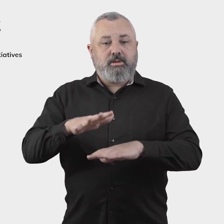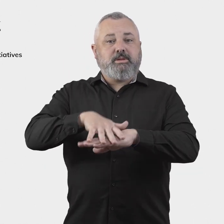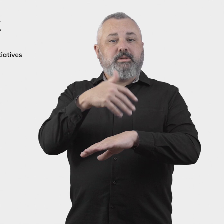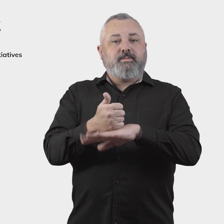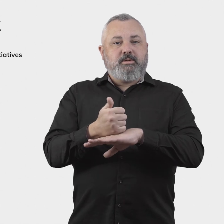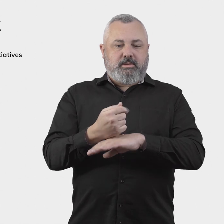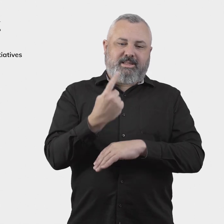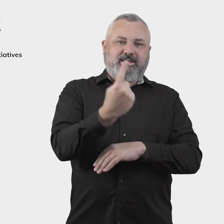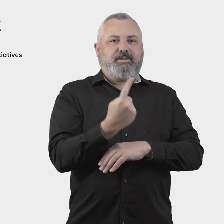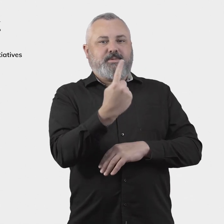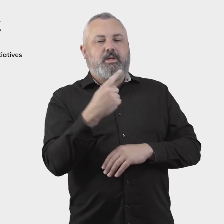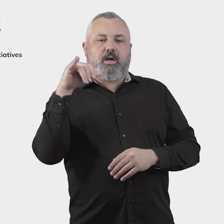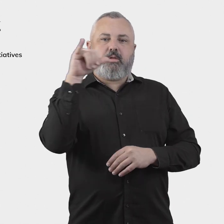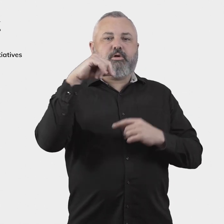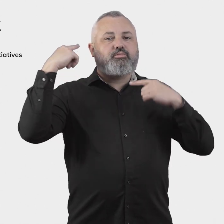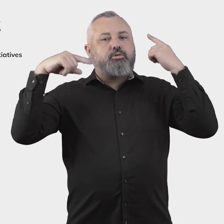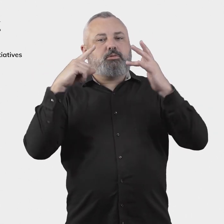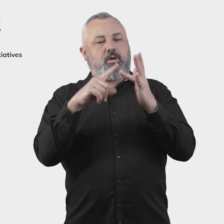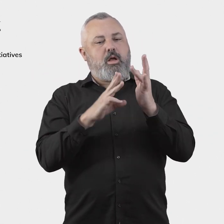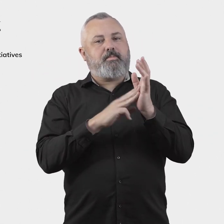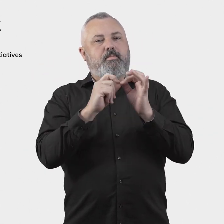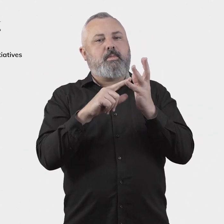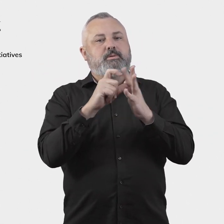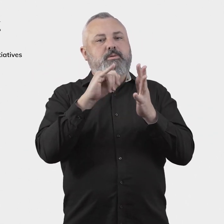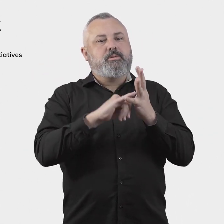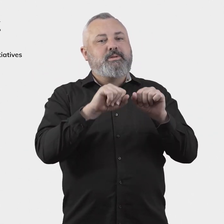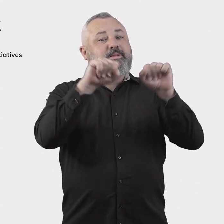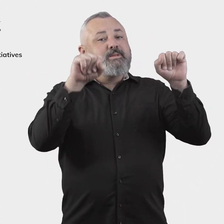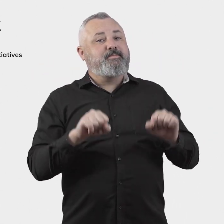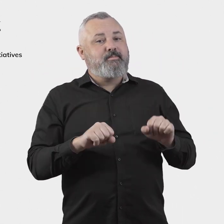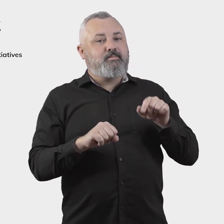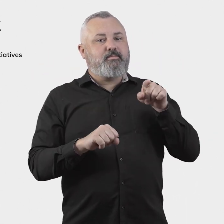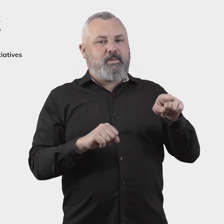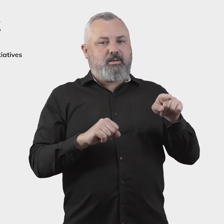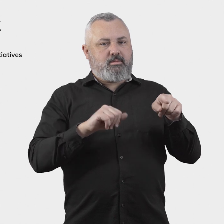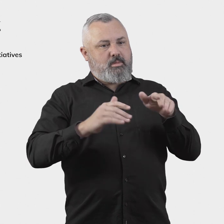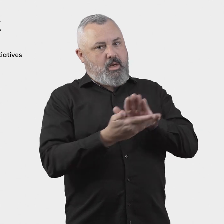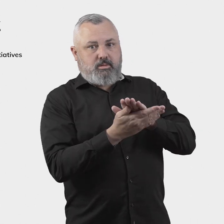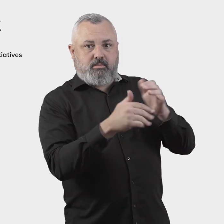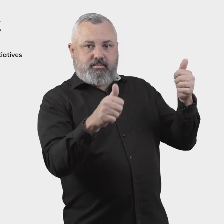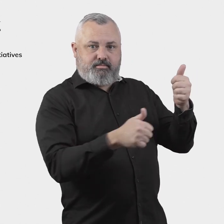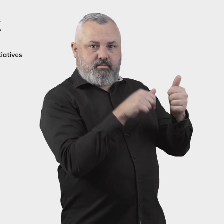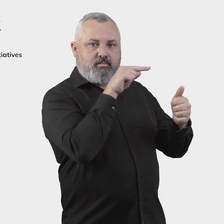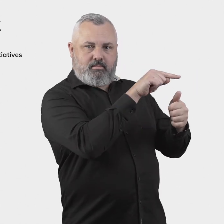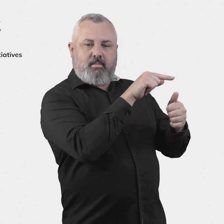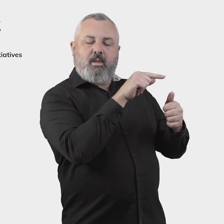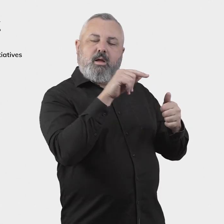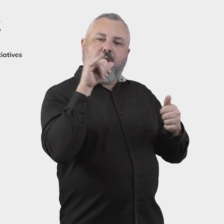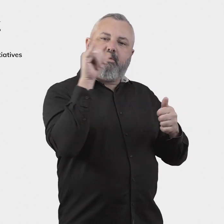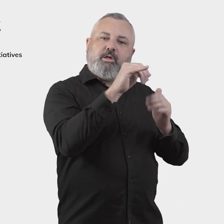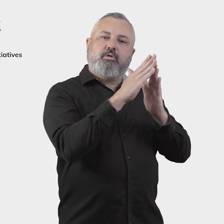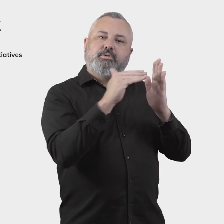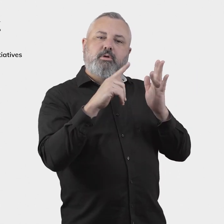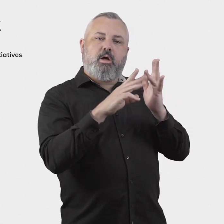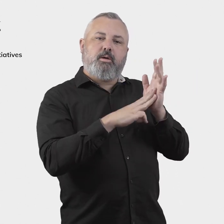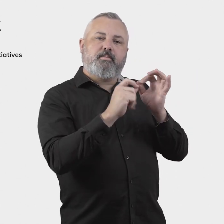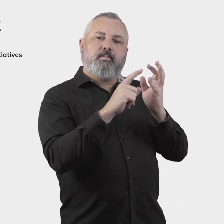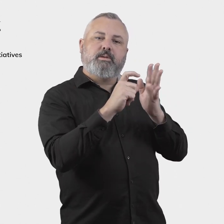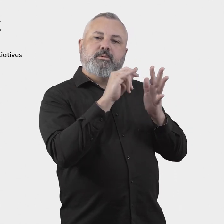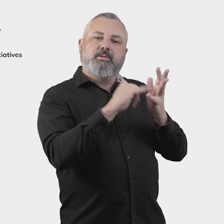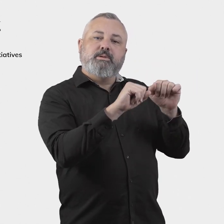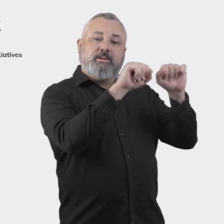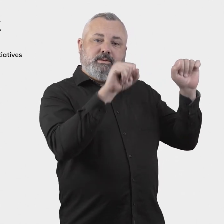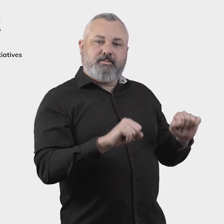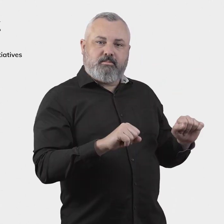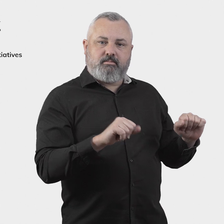Create an independent Aircraft Noise Ombuds Scheme as part of the Aviation Industry Ombuds Scheme.